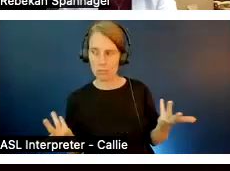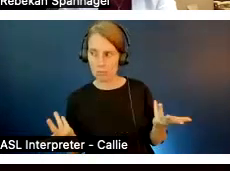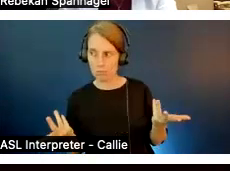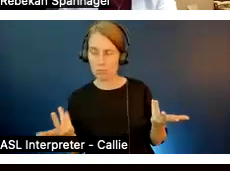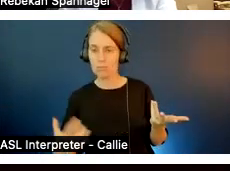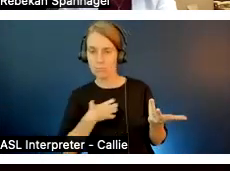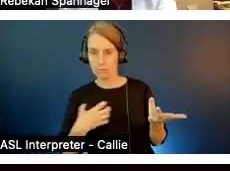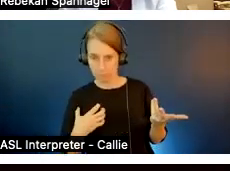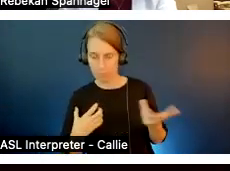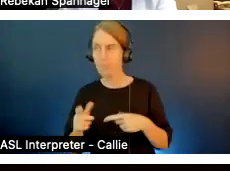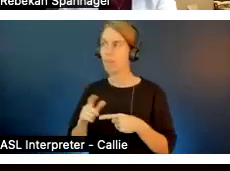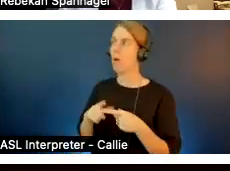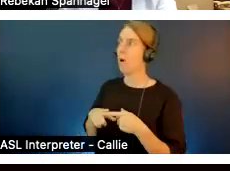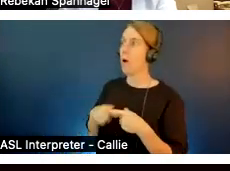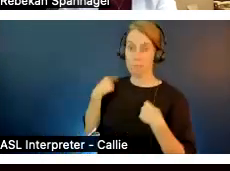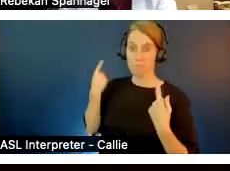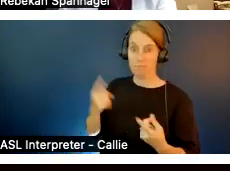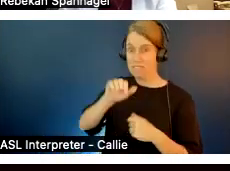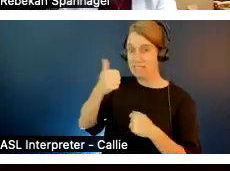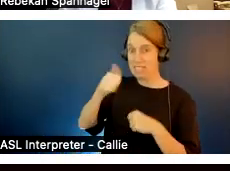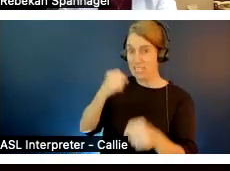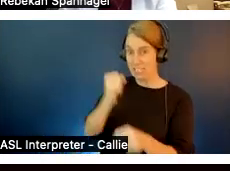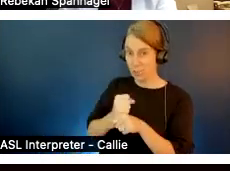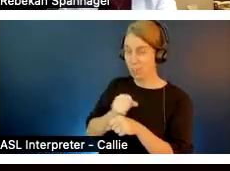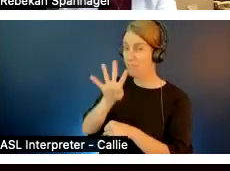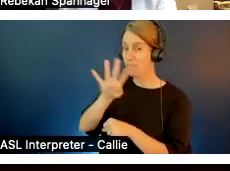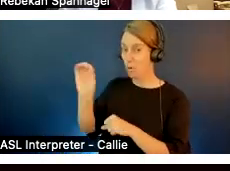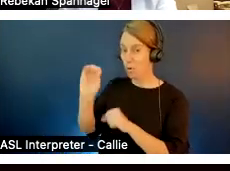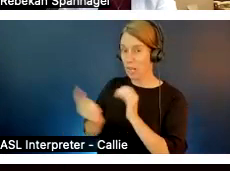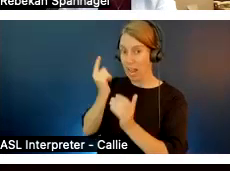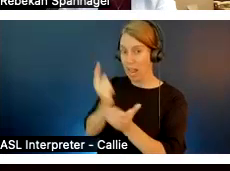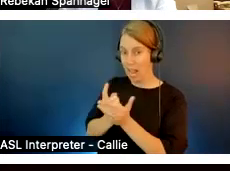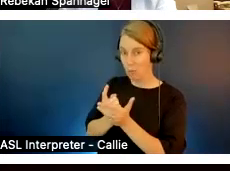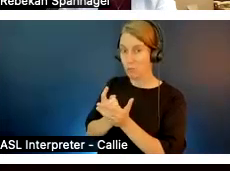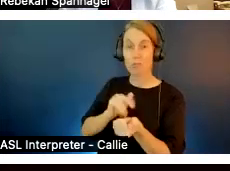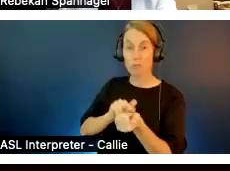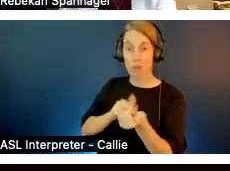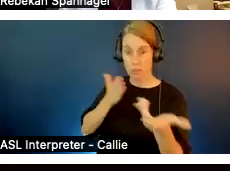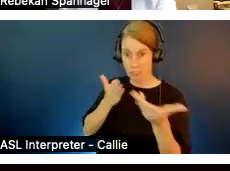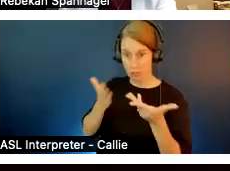for medicaid and i suddenly got a notice that they're reducing me down to 20 and i don't know